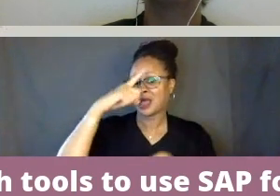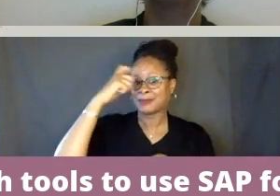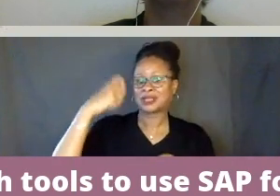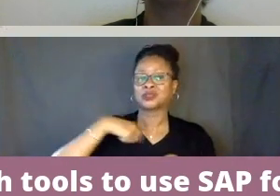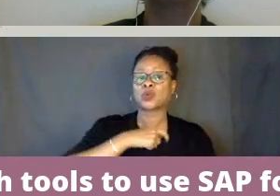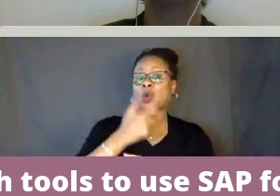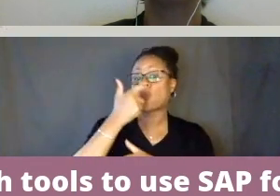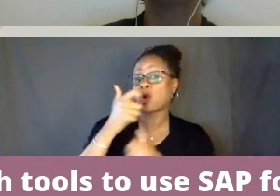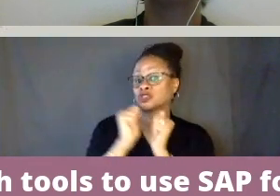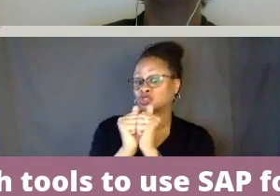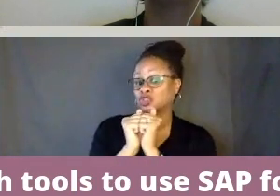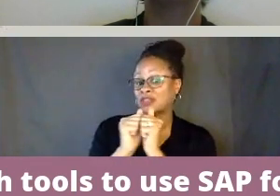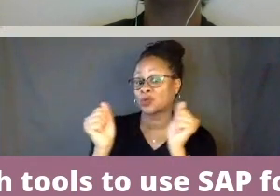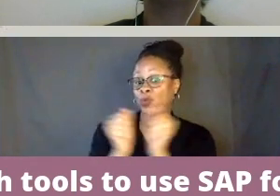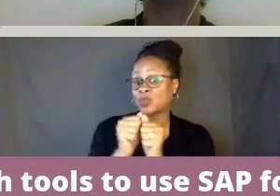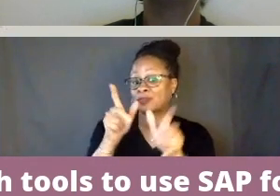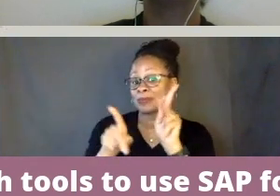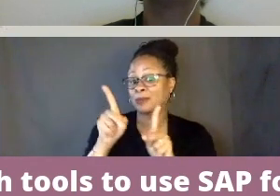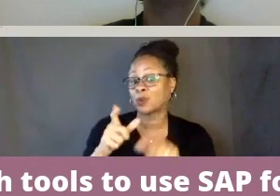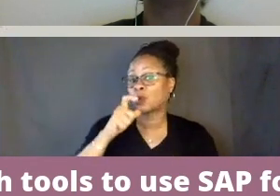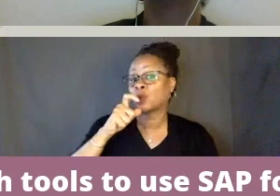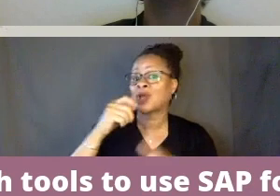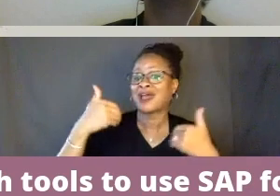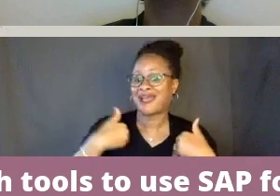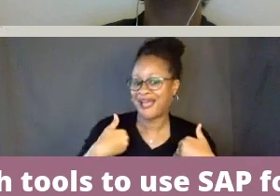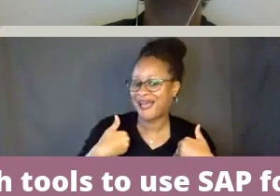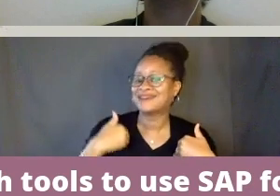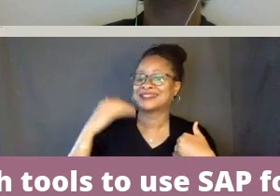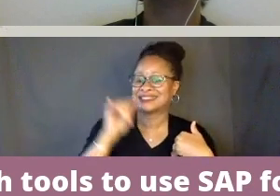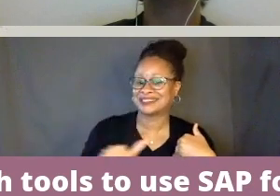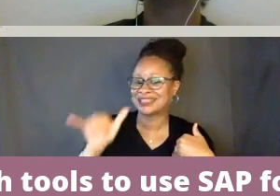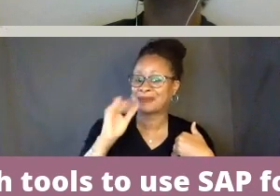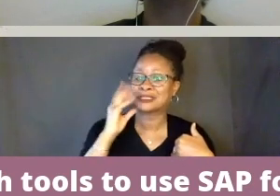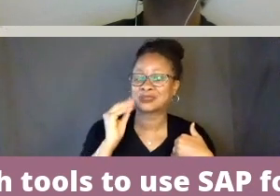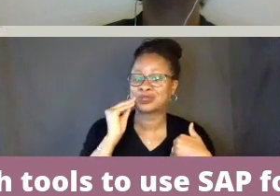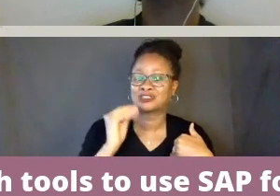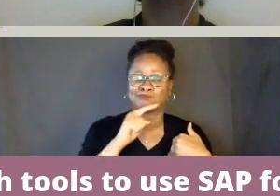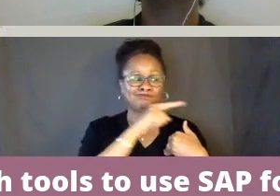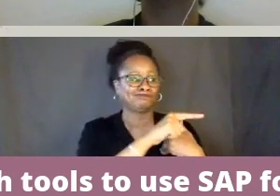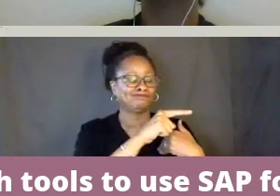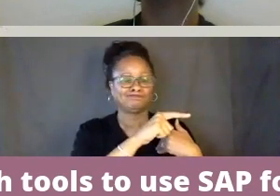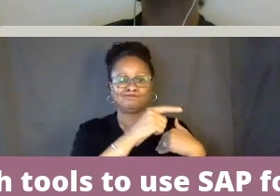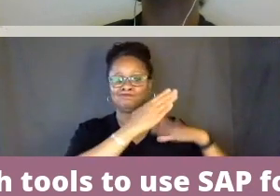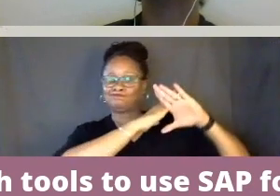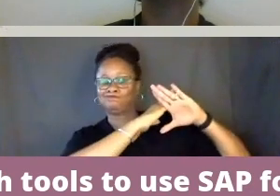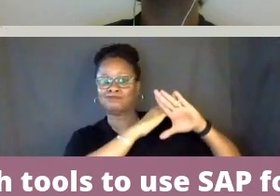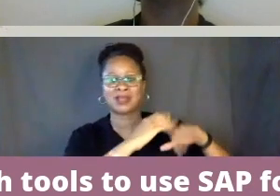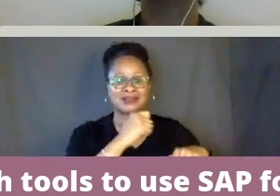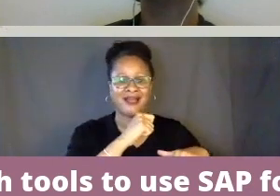together with people who had had that experience of being, you know, not being able to see it